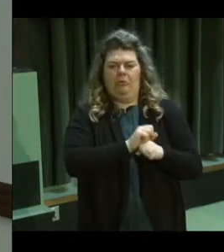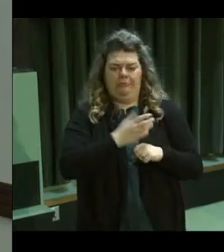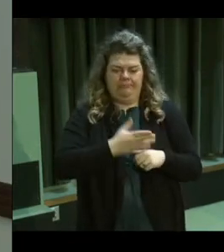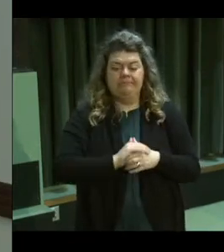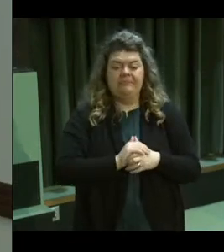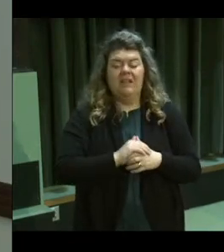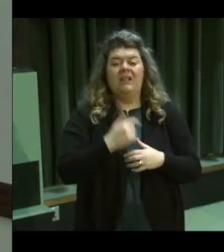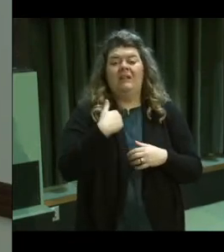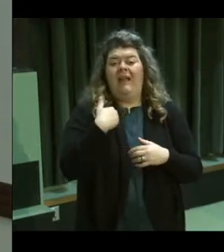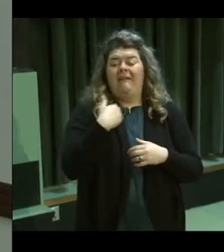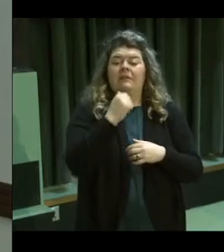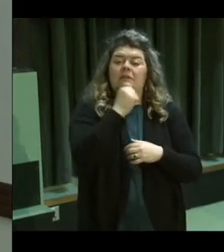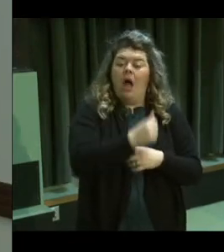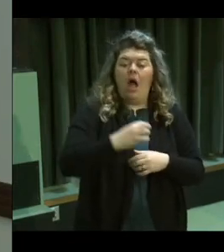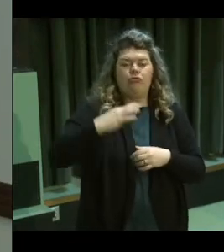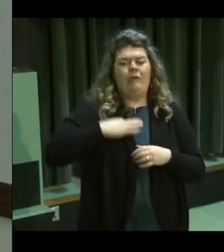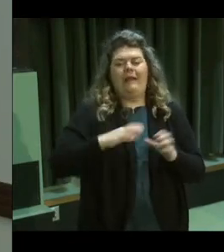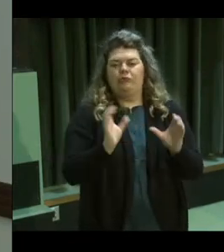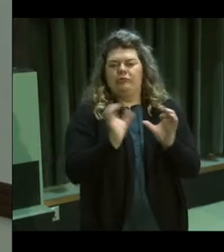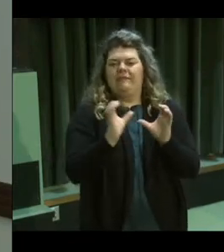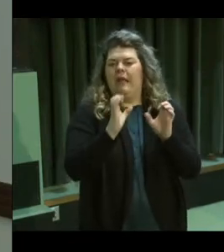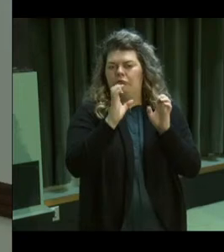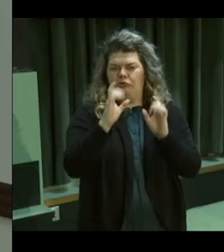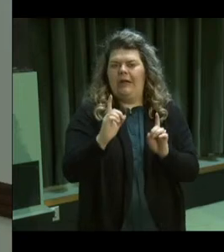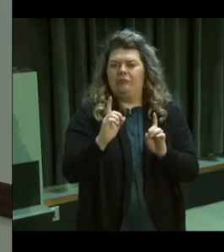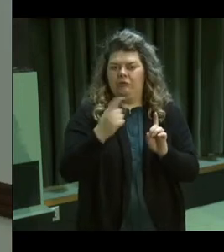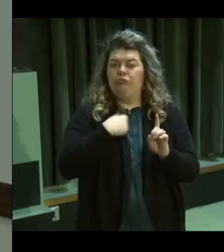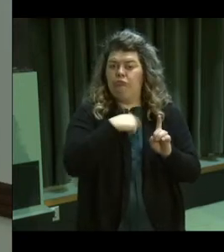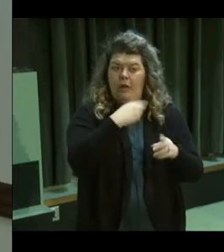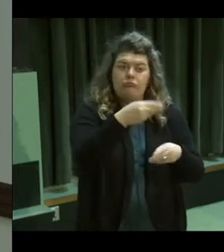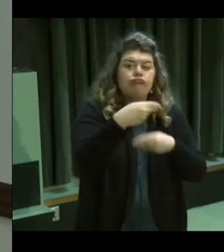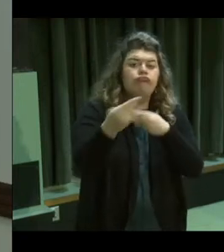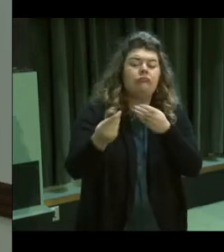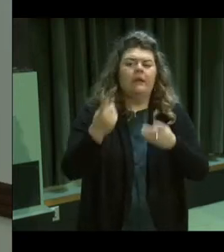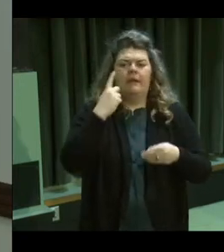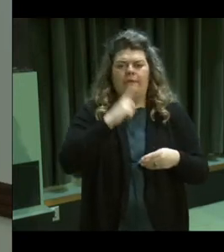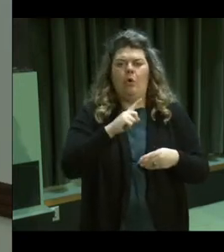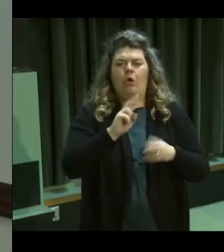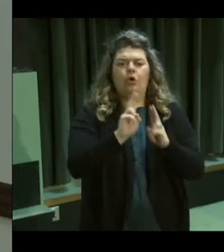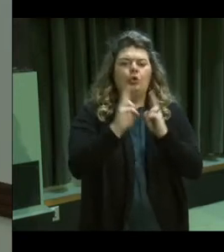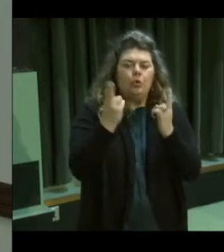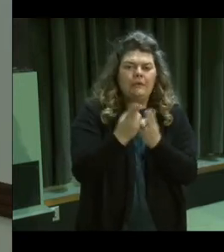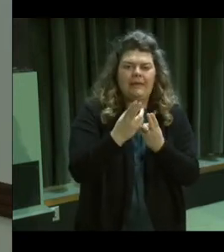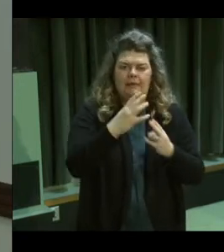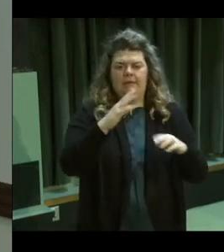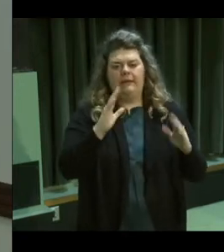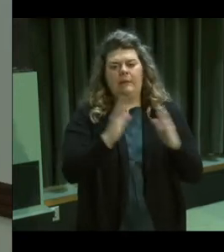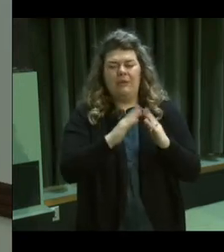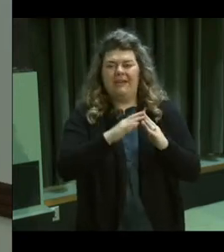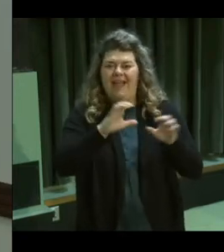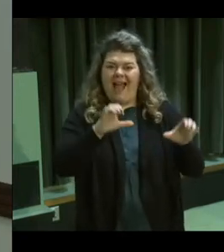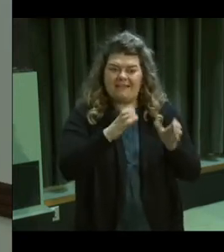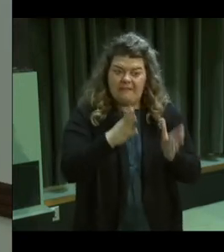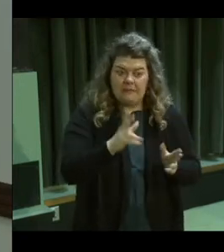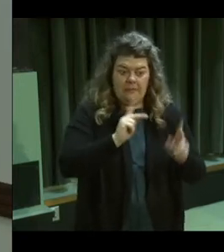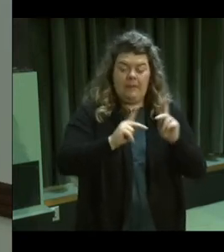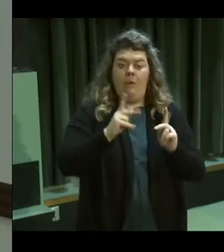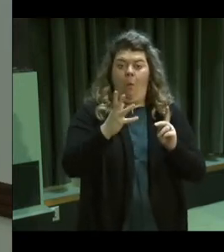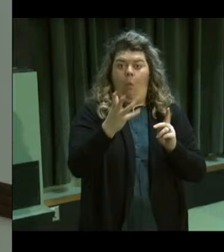provide Noncredit certificate